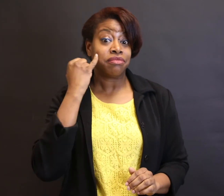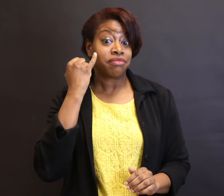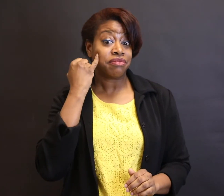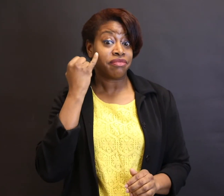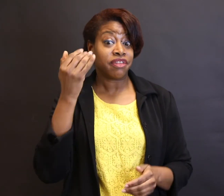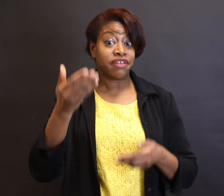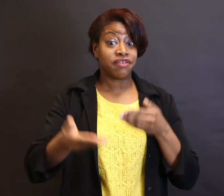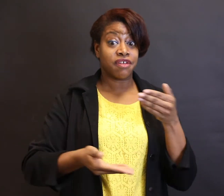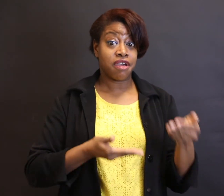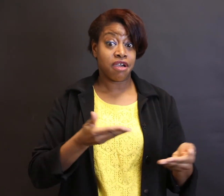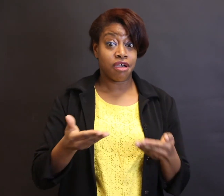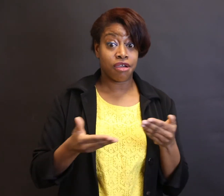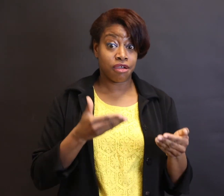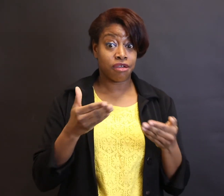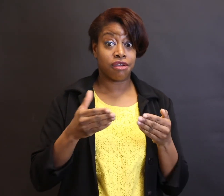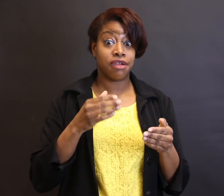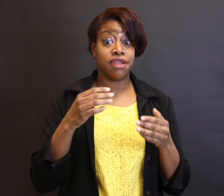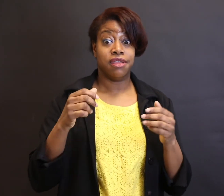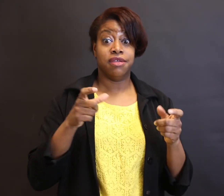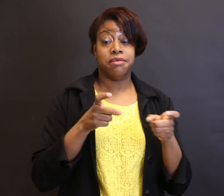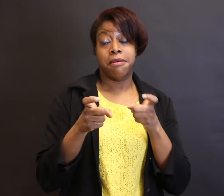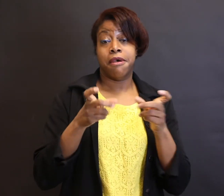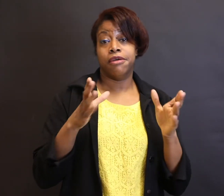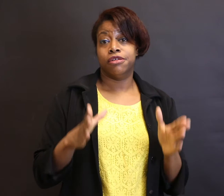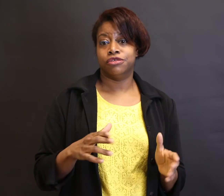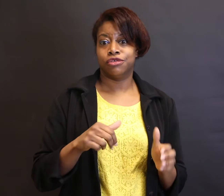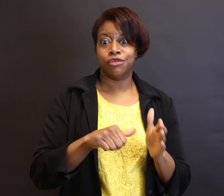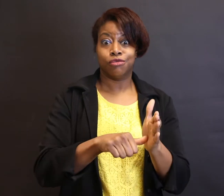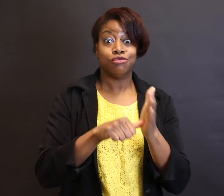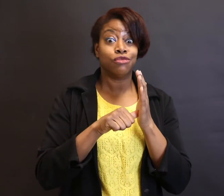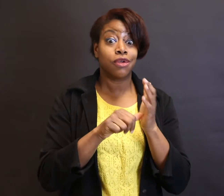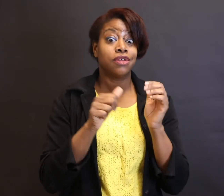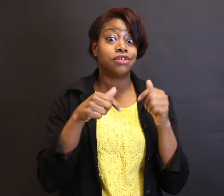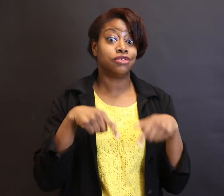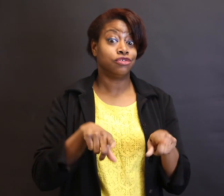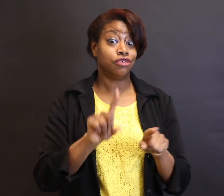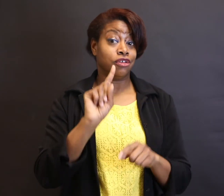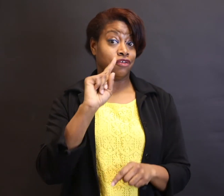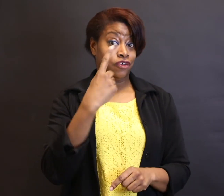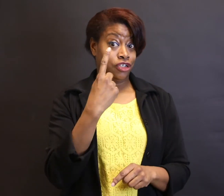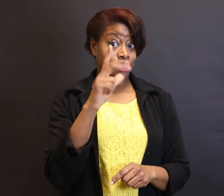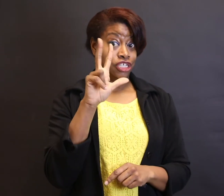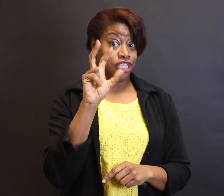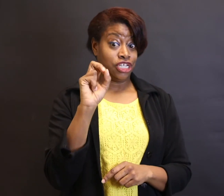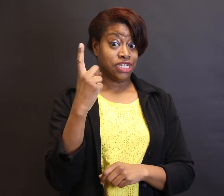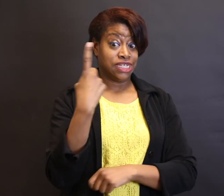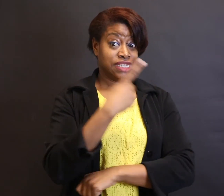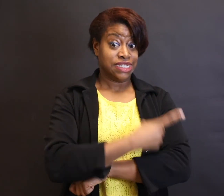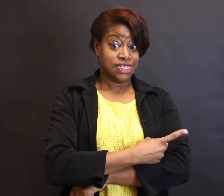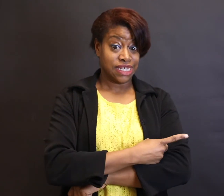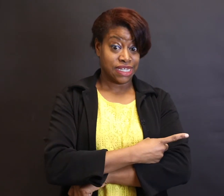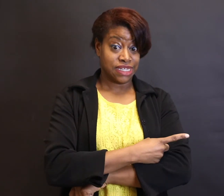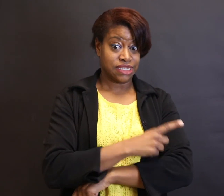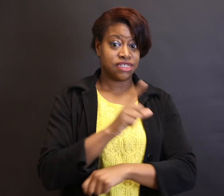If the hiring manager is impressed during the C700 employee's first 30 days then